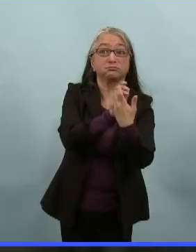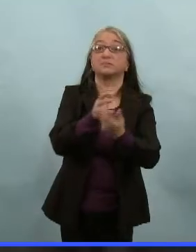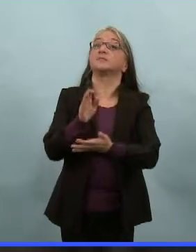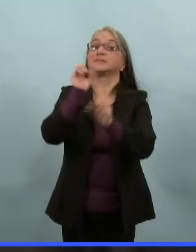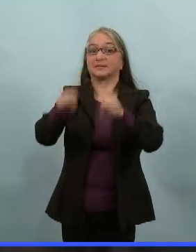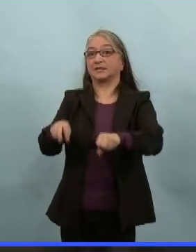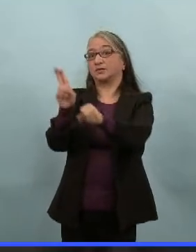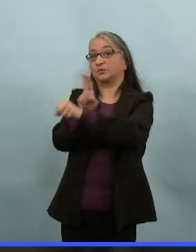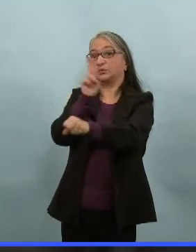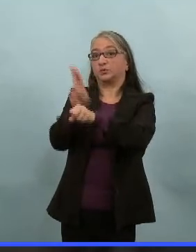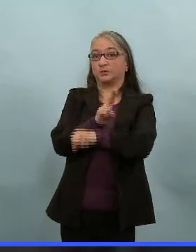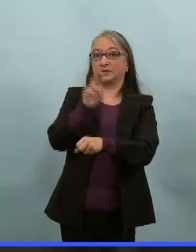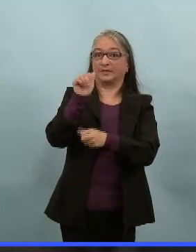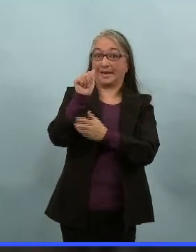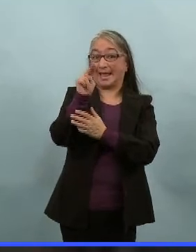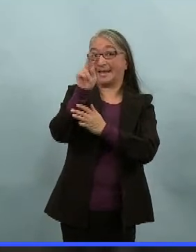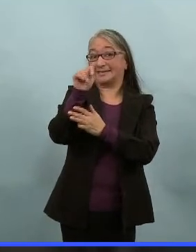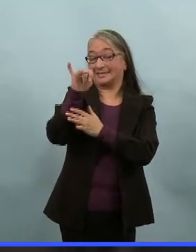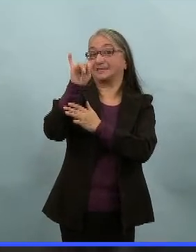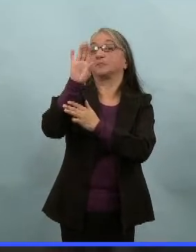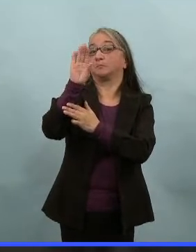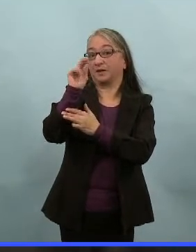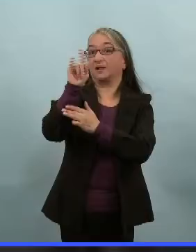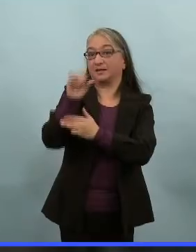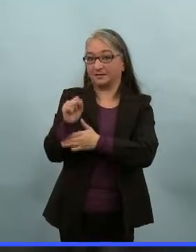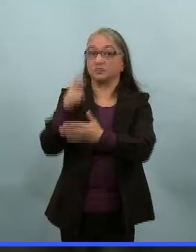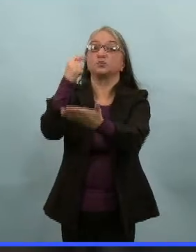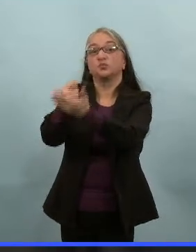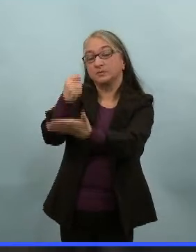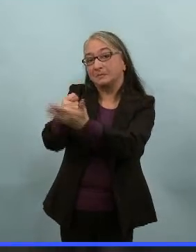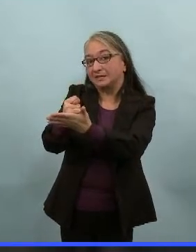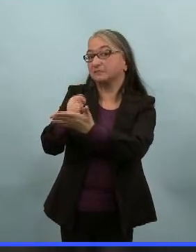in the news we're hearing about antivirus as well and once health canada approves that and